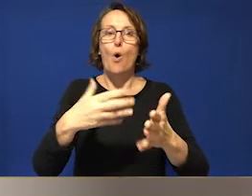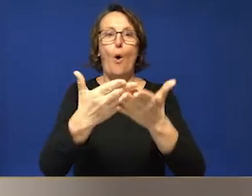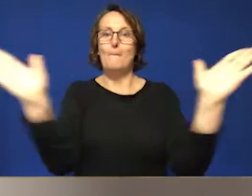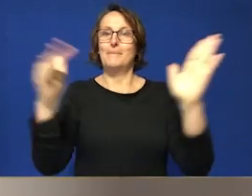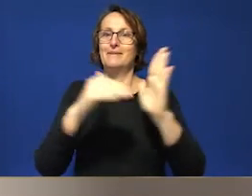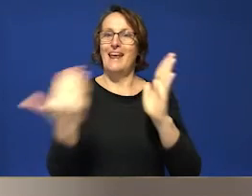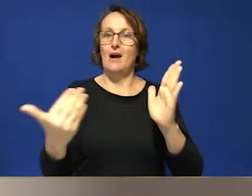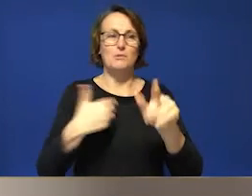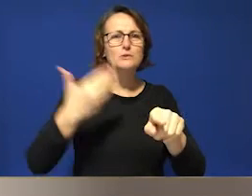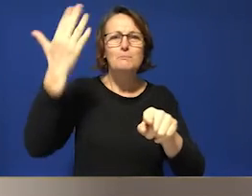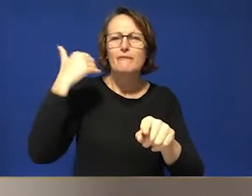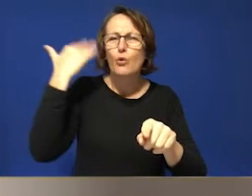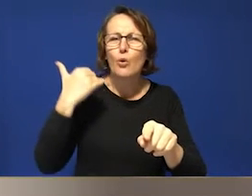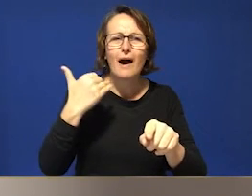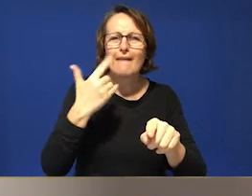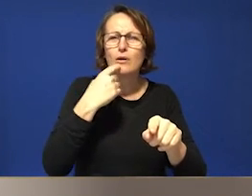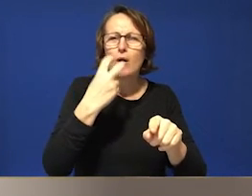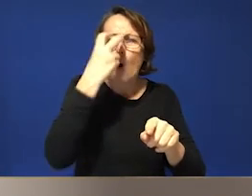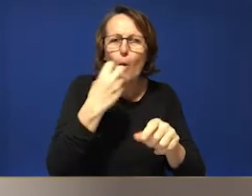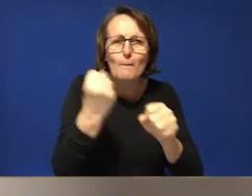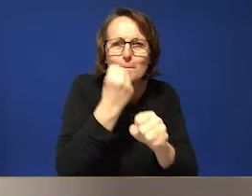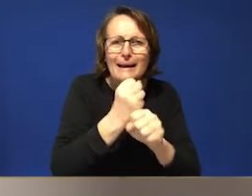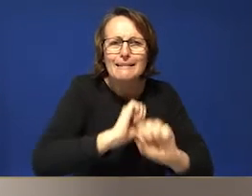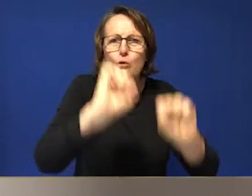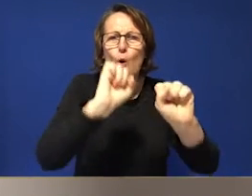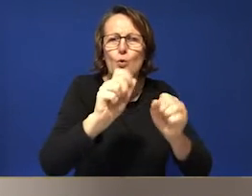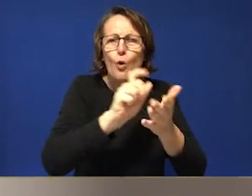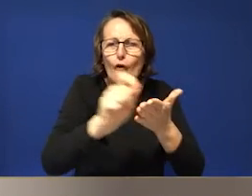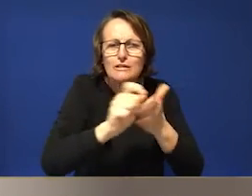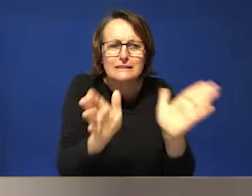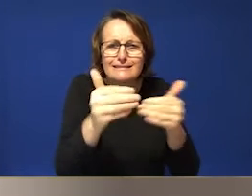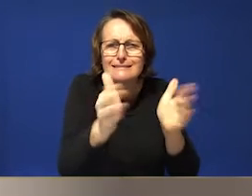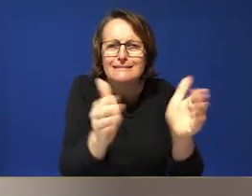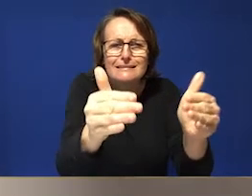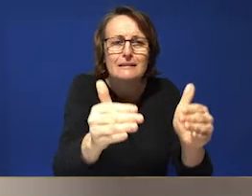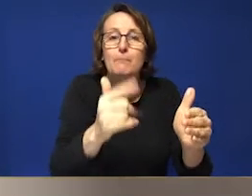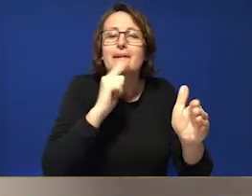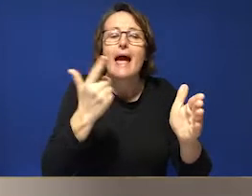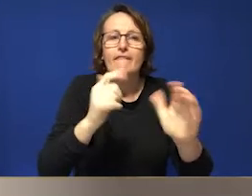in corridors and under stairs. And and to free the building up and get back the original circulation system,